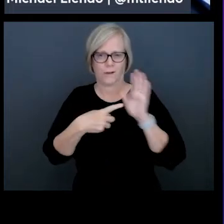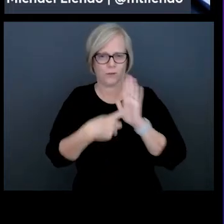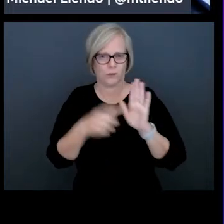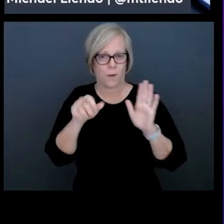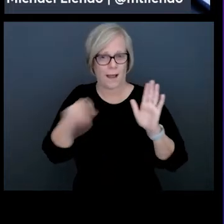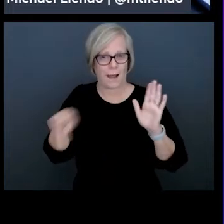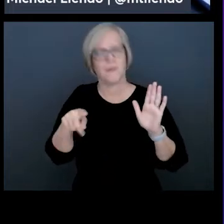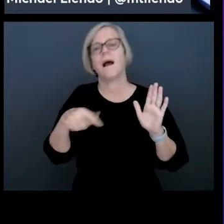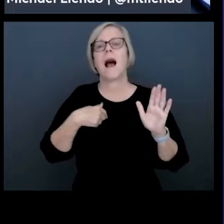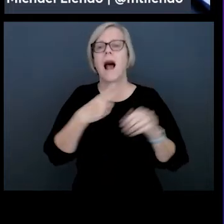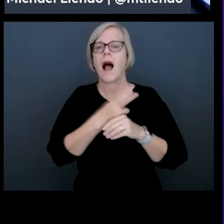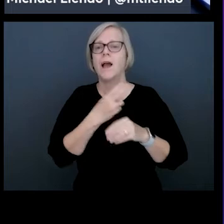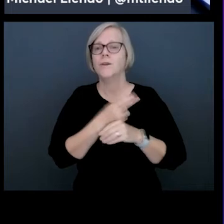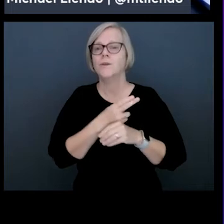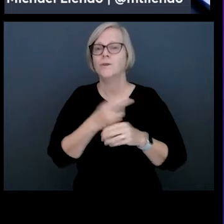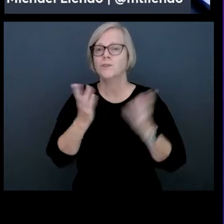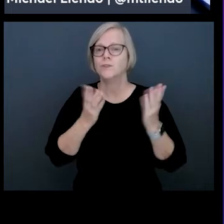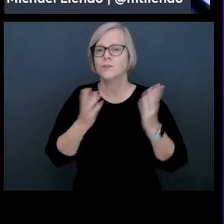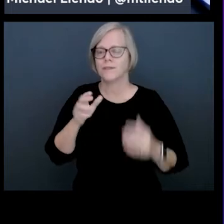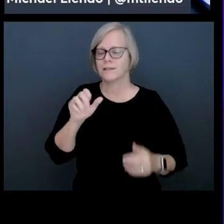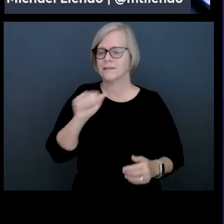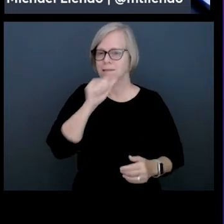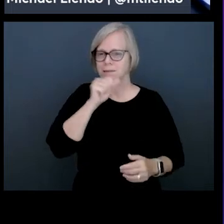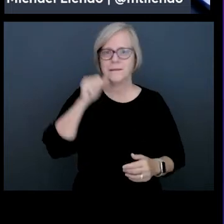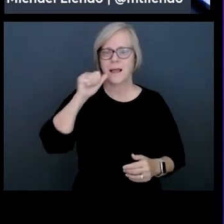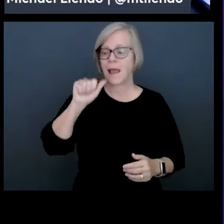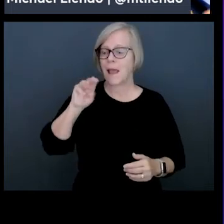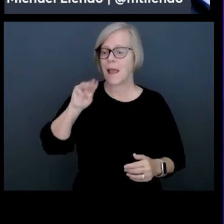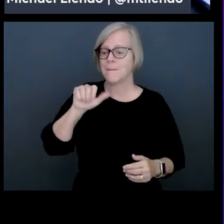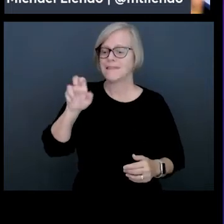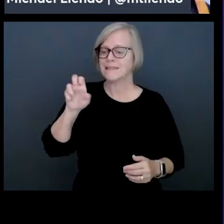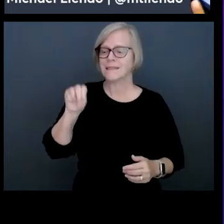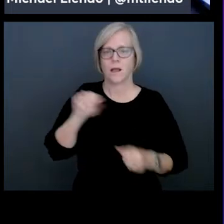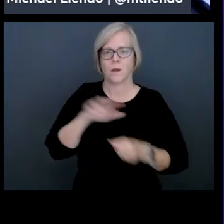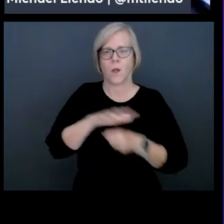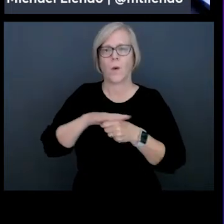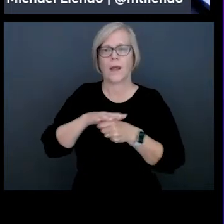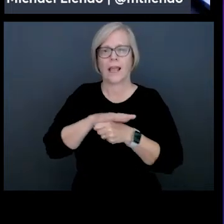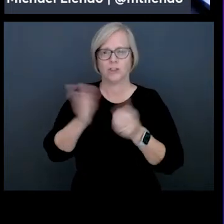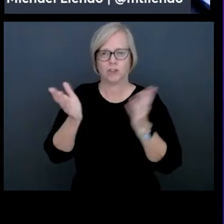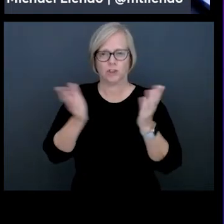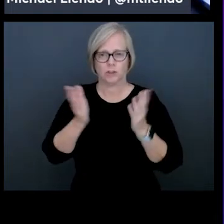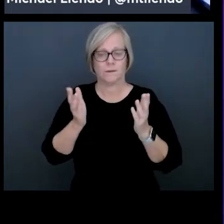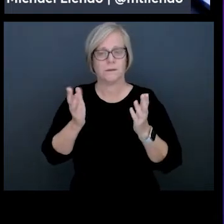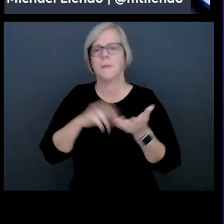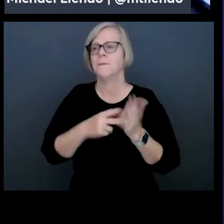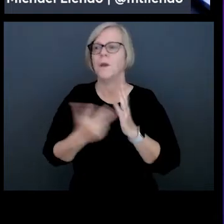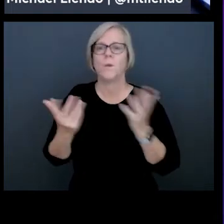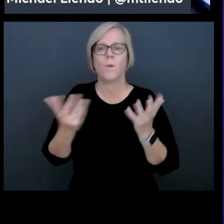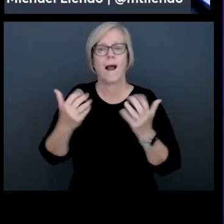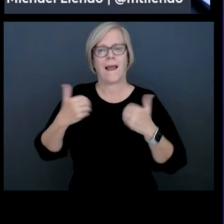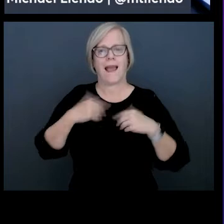known as Amazon Location Service. Now, what this does is tie in a bunch of location APIs